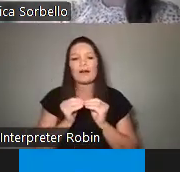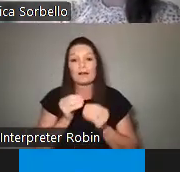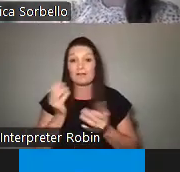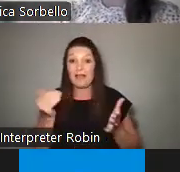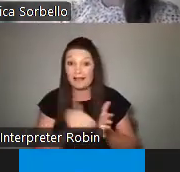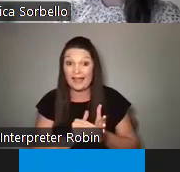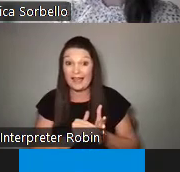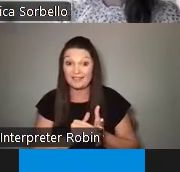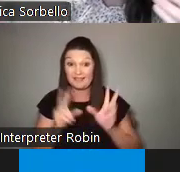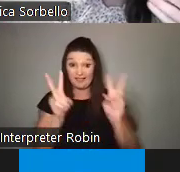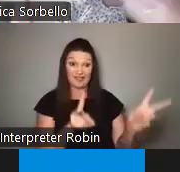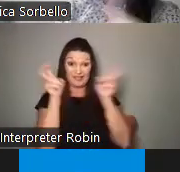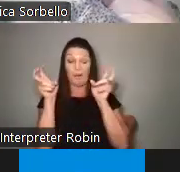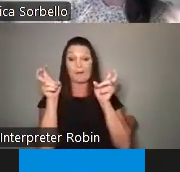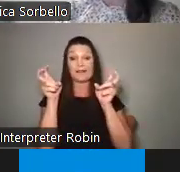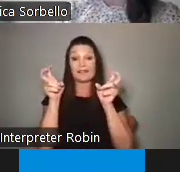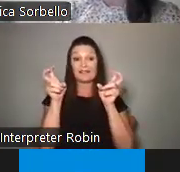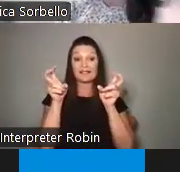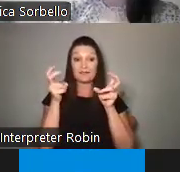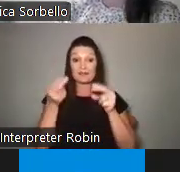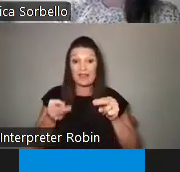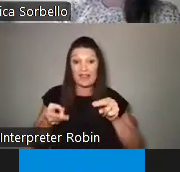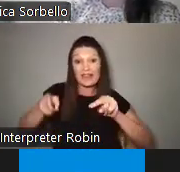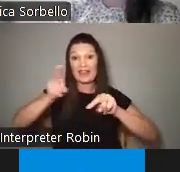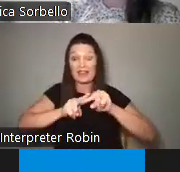folks I'm speaking to, again are substance use treatment